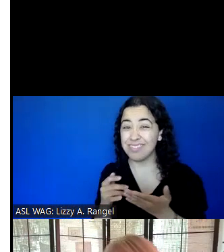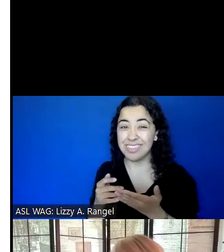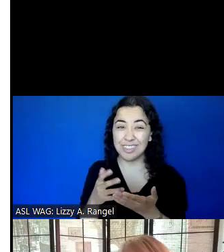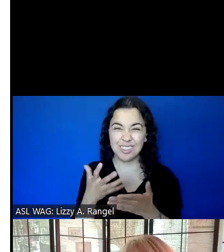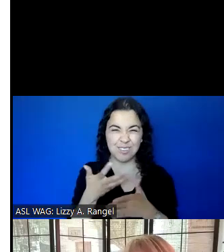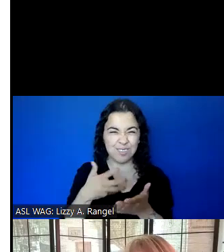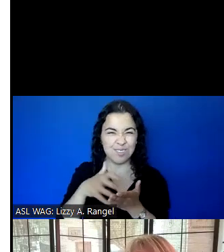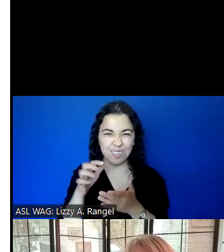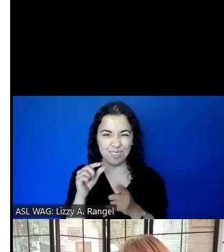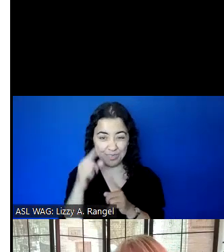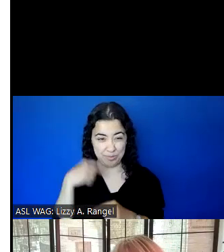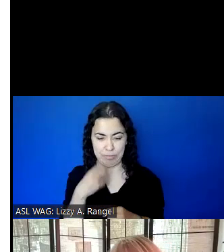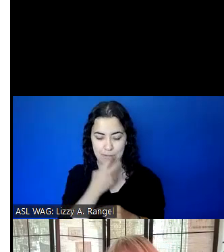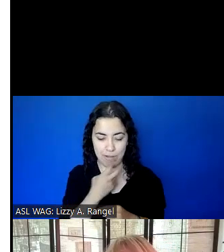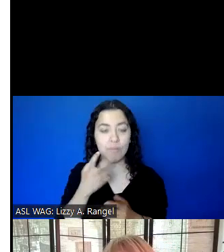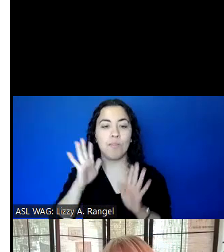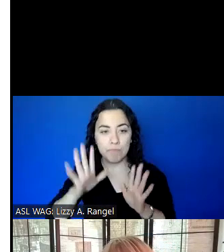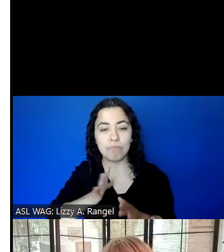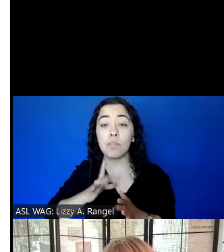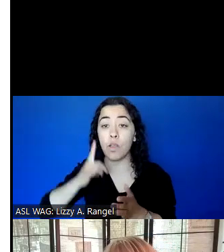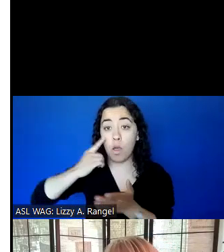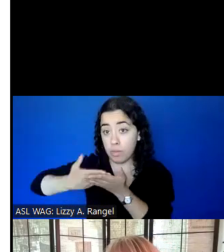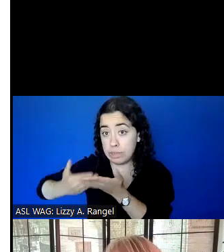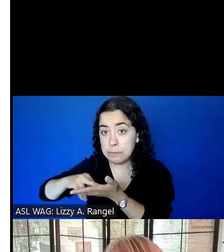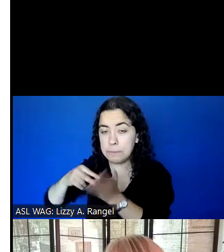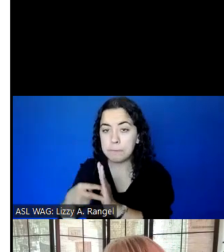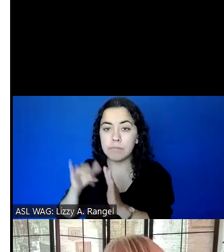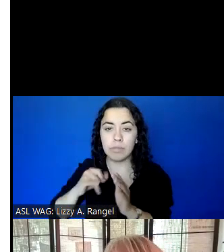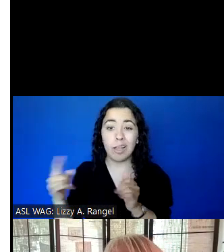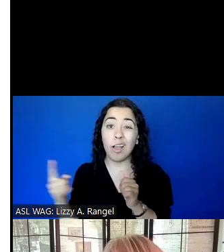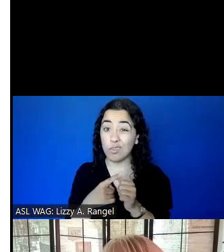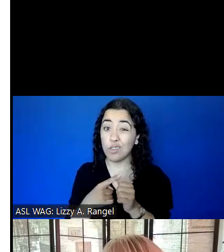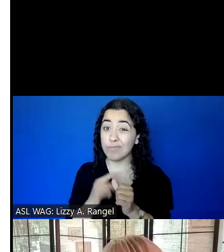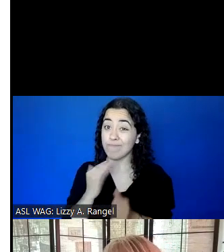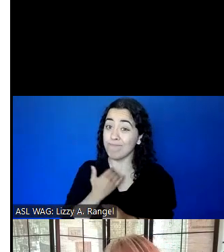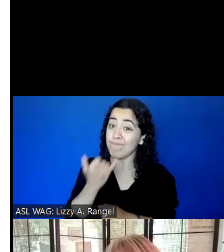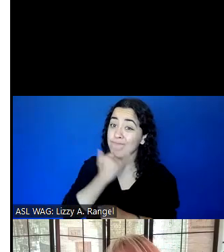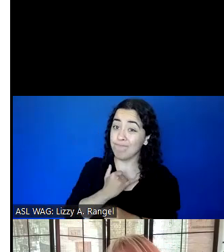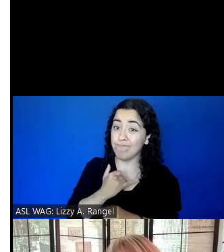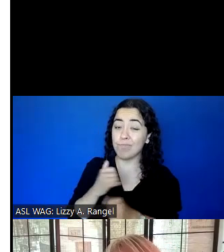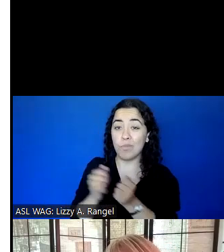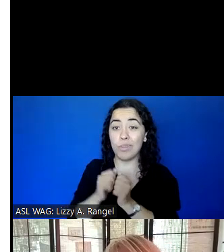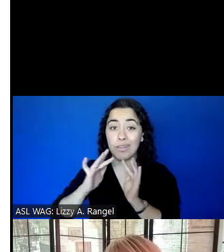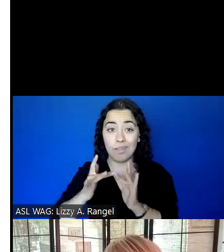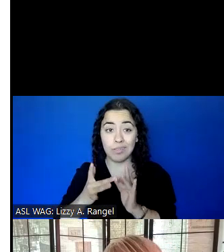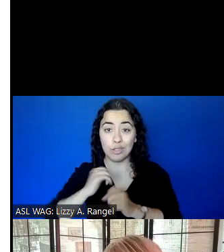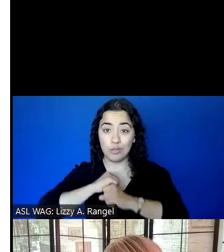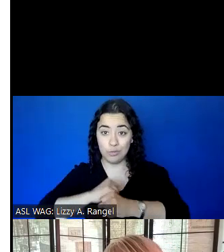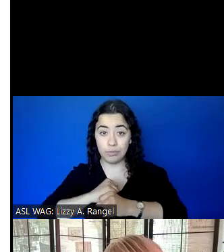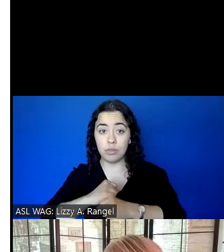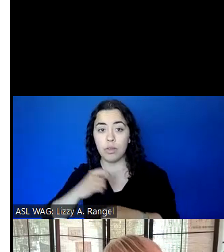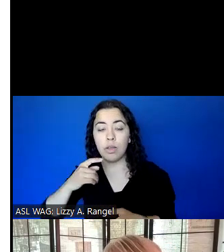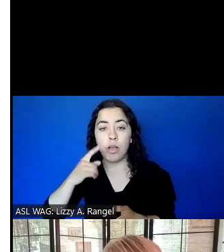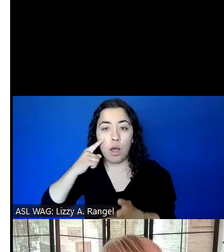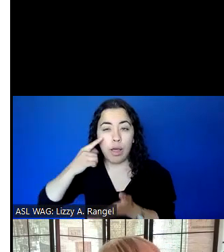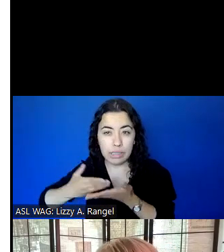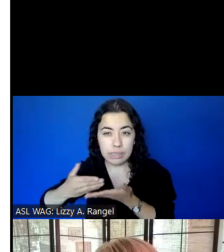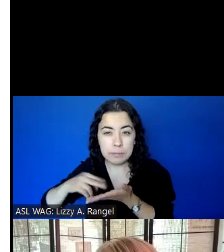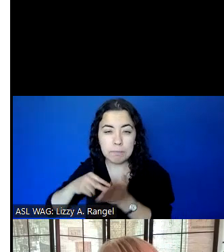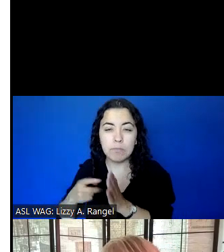up. And we have page maps. These are small image of the entire webpage with usually a